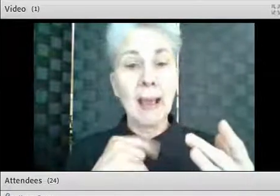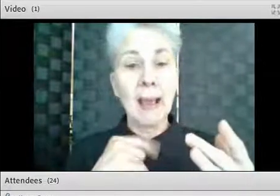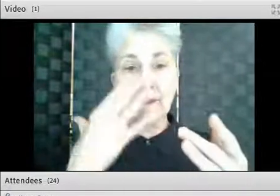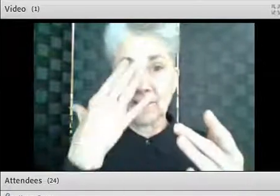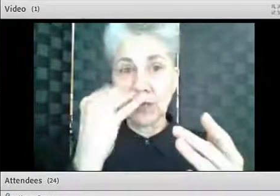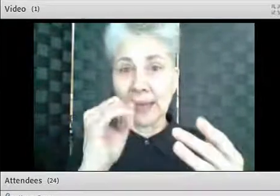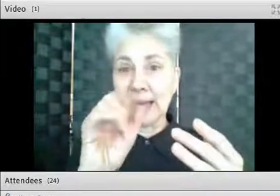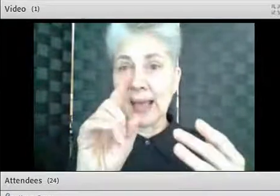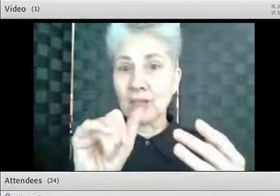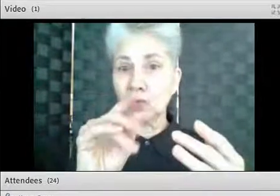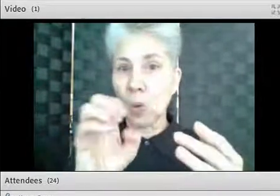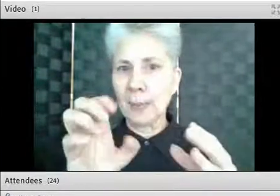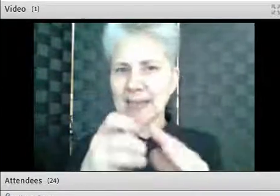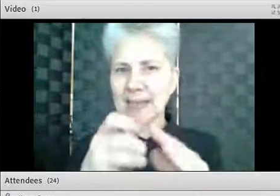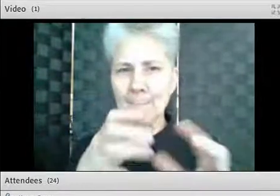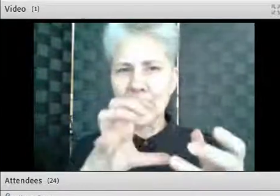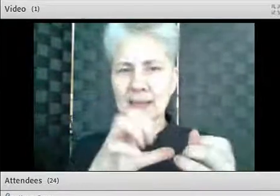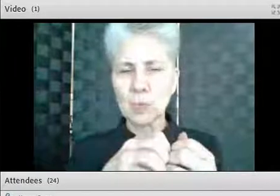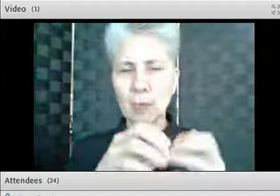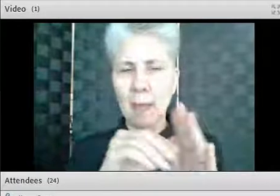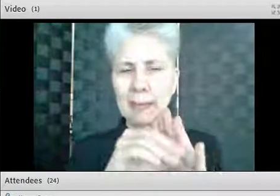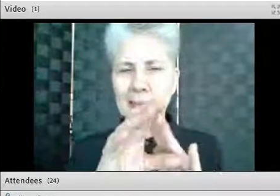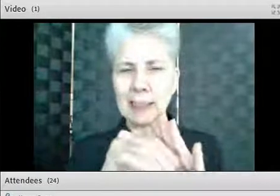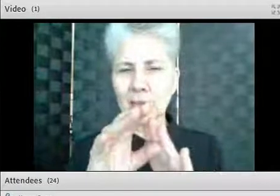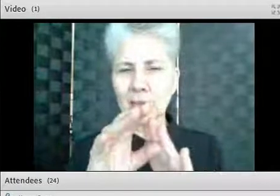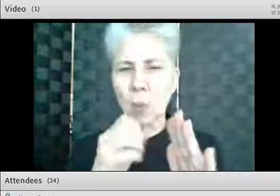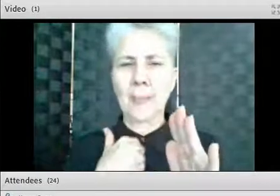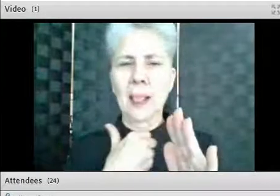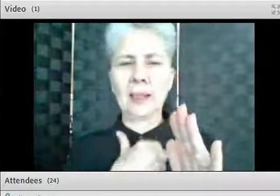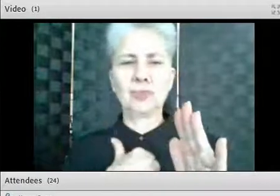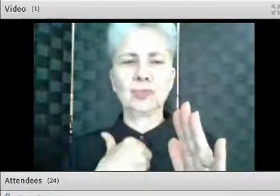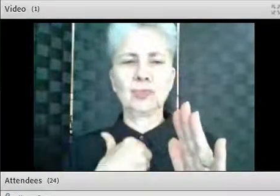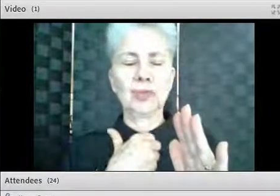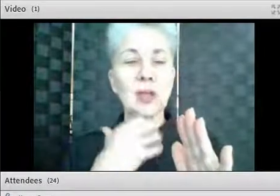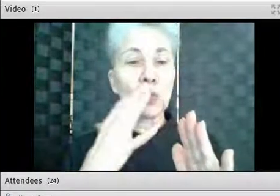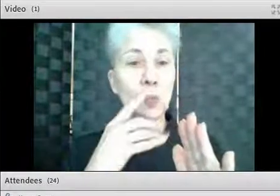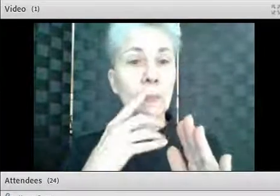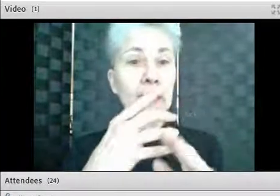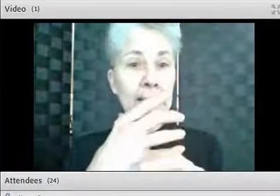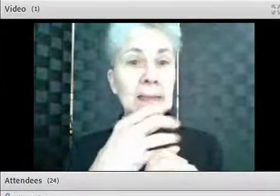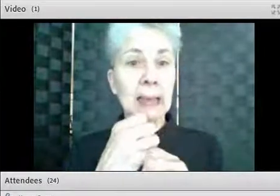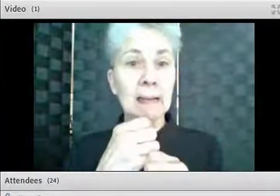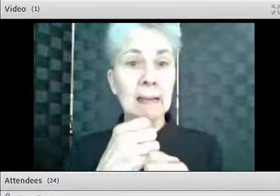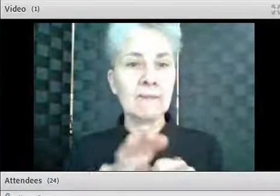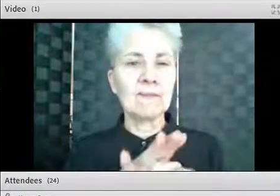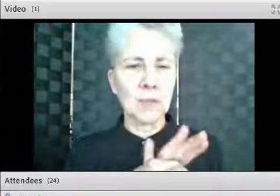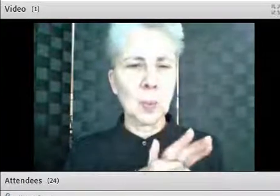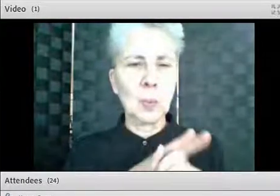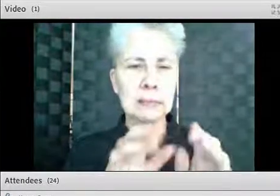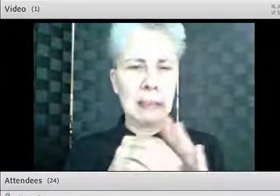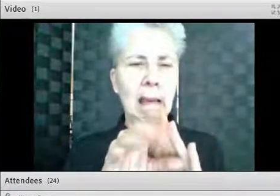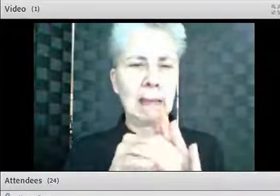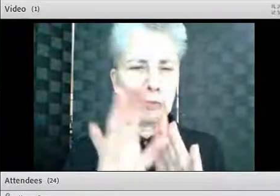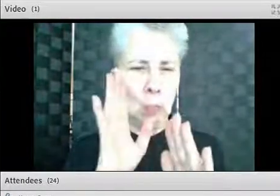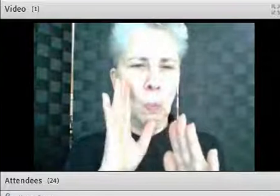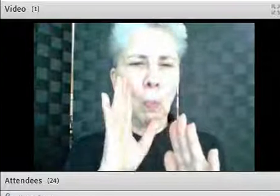It kind of messes with my slides, so I apologize. You will be getting these slides after the webinar, by the way.